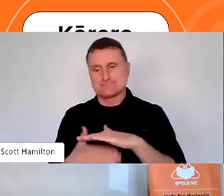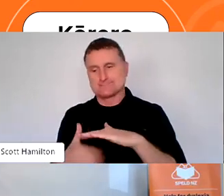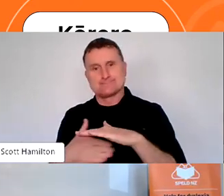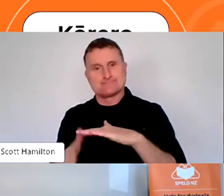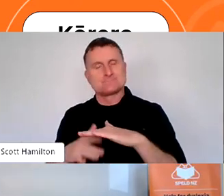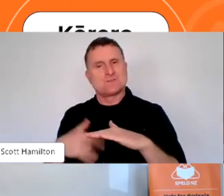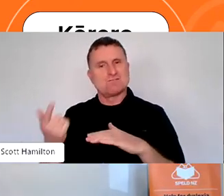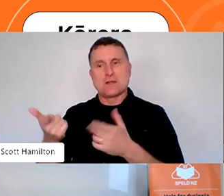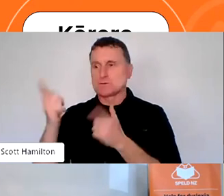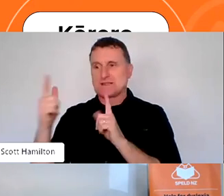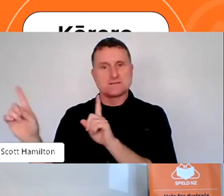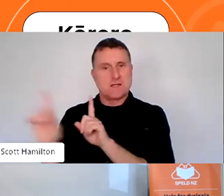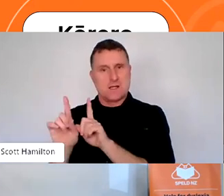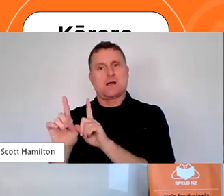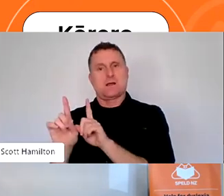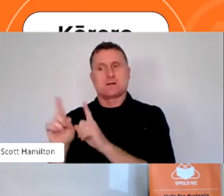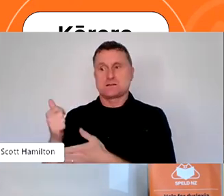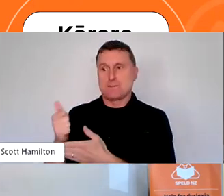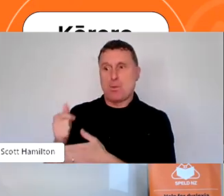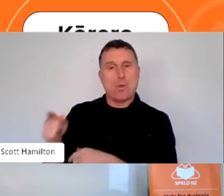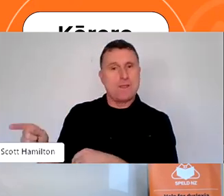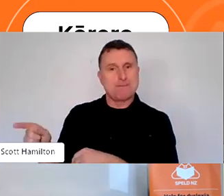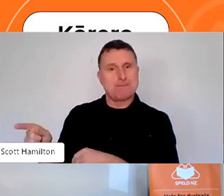them, they've got target students and we're supporting them to put